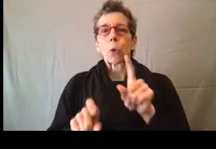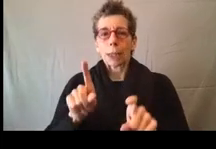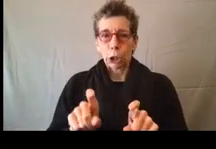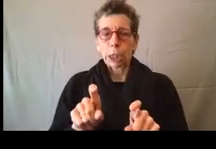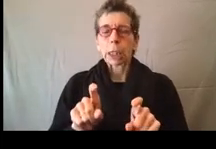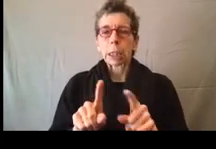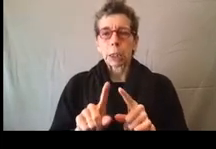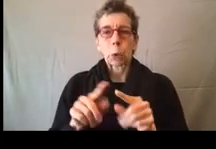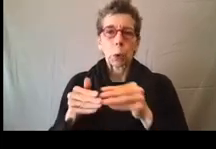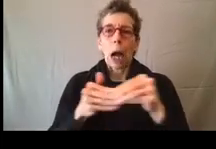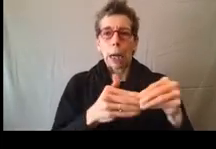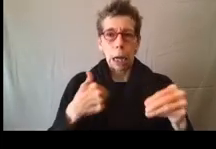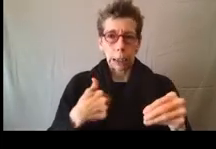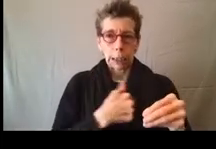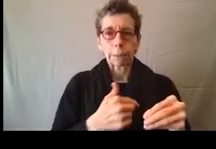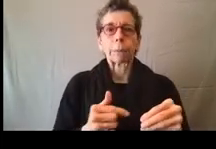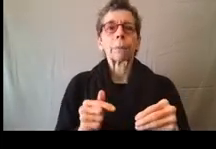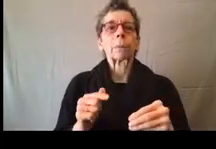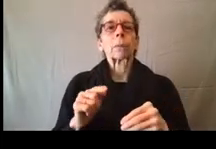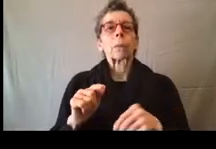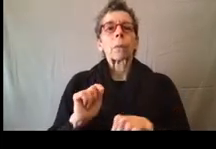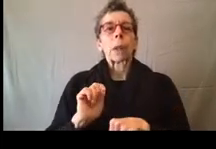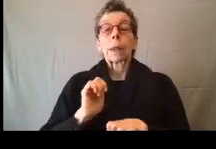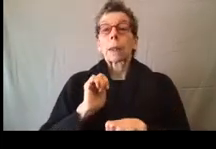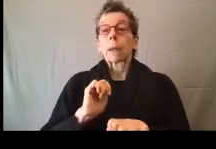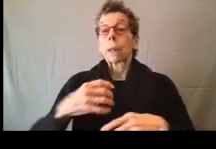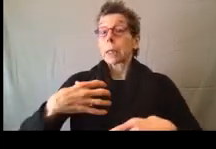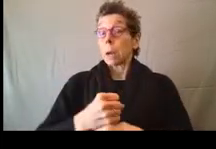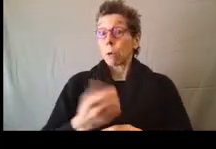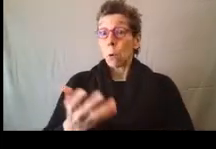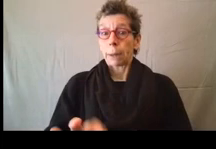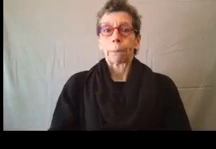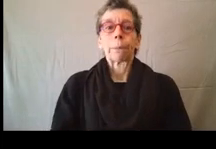work. And a basic summary of what we wanted to learn were first: What are the barriers